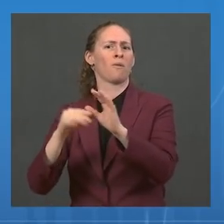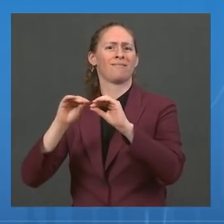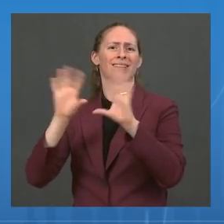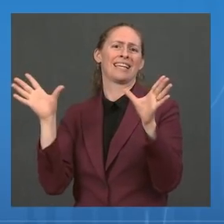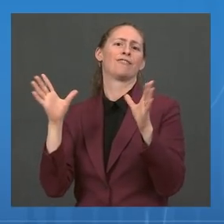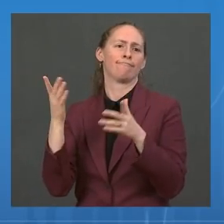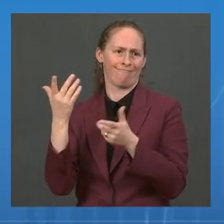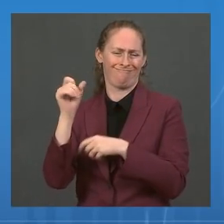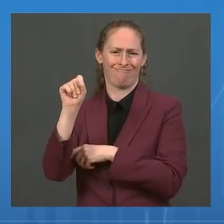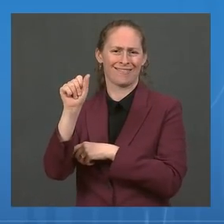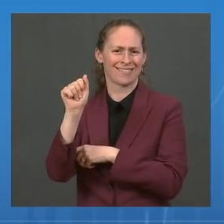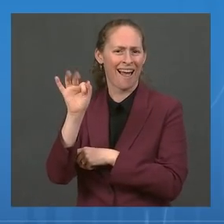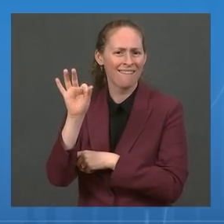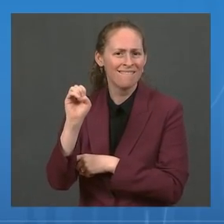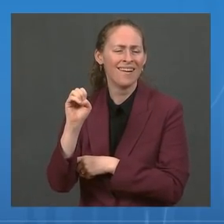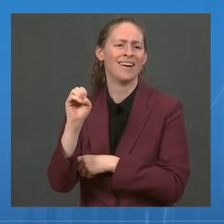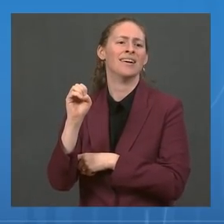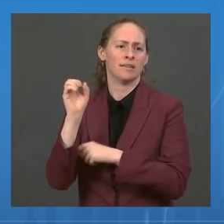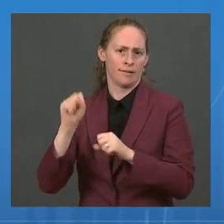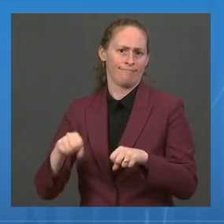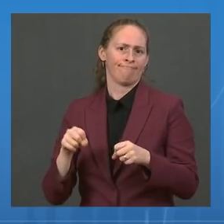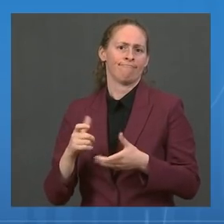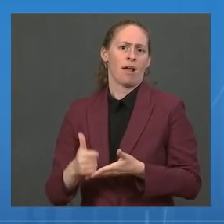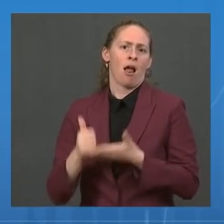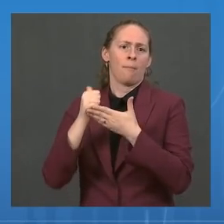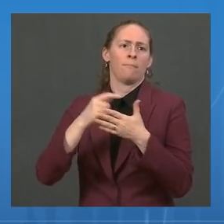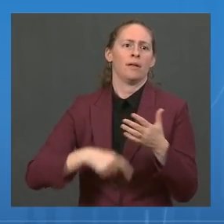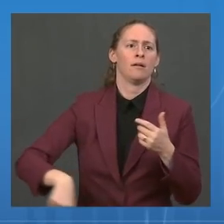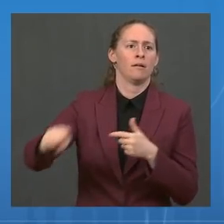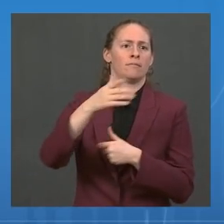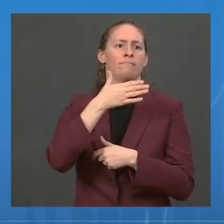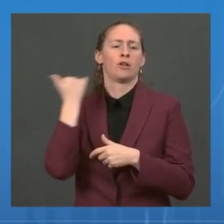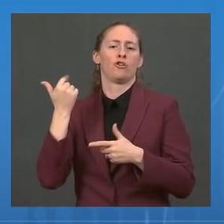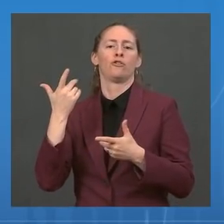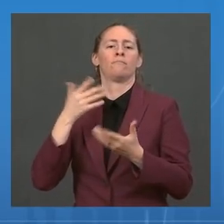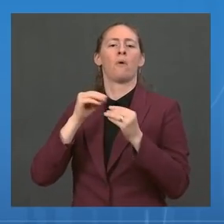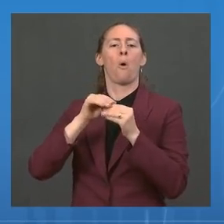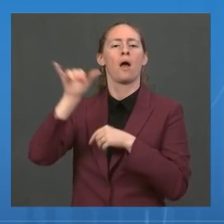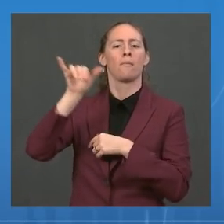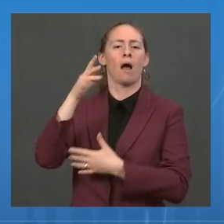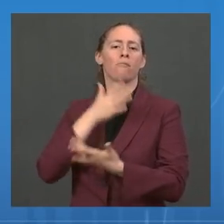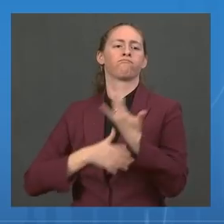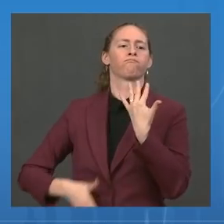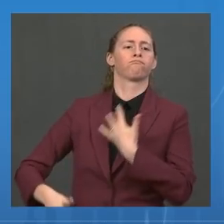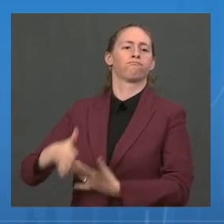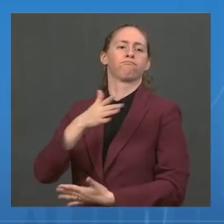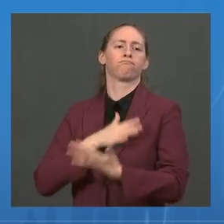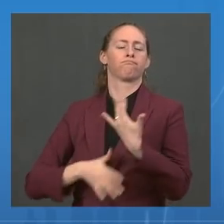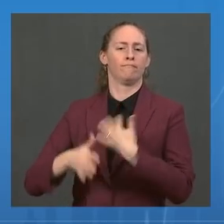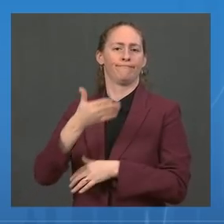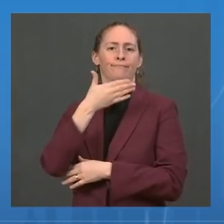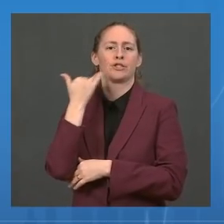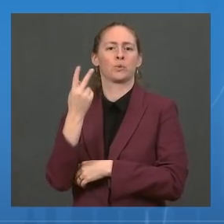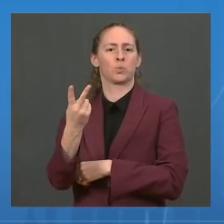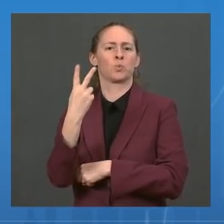and elicited robust neutralizing antibody using a two-dose regimen of 10 μg doses."